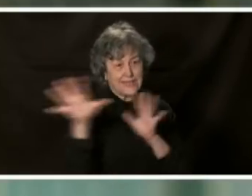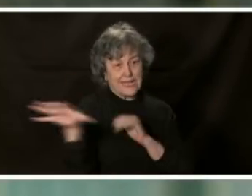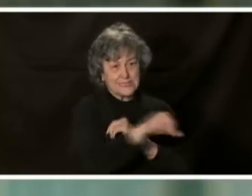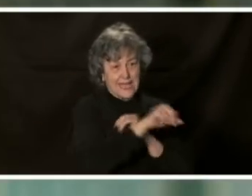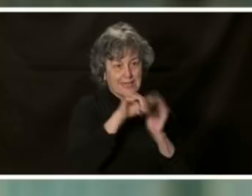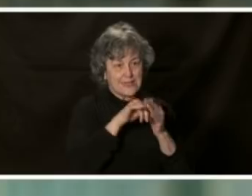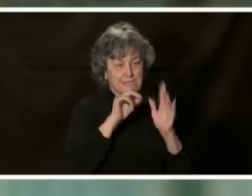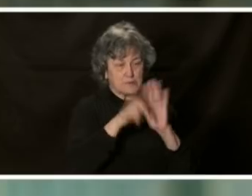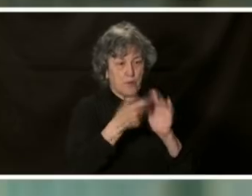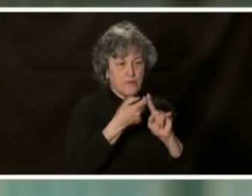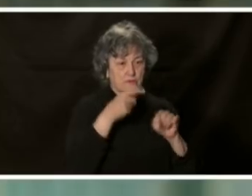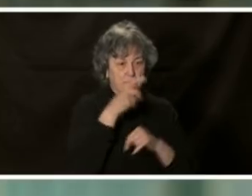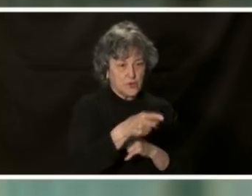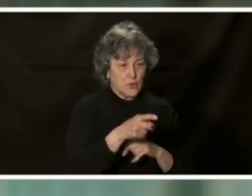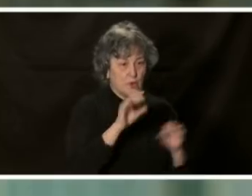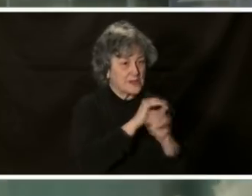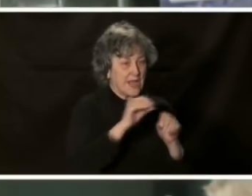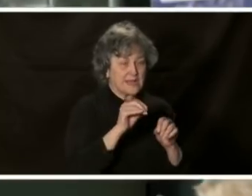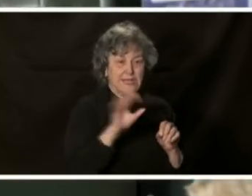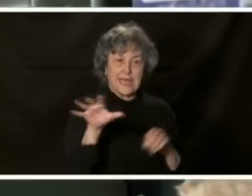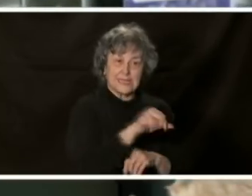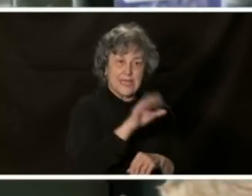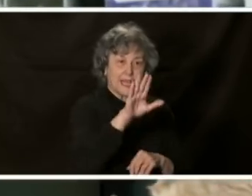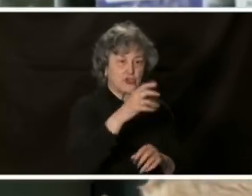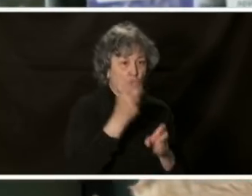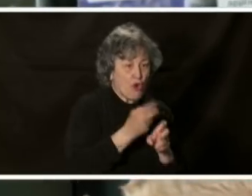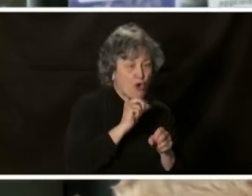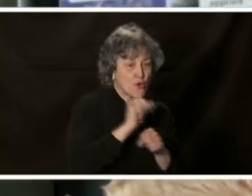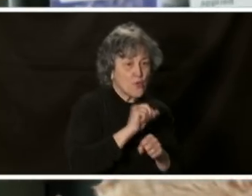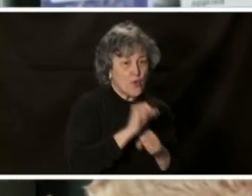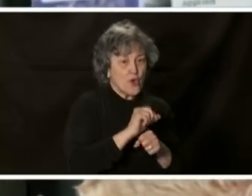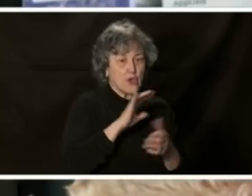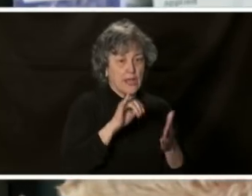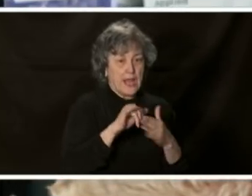NOTHING CAN TAKE AWAY THE HARD WORK, DEDICATION, RESILIENCE AND PASSION